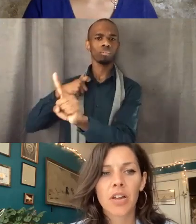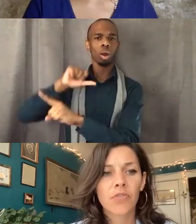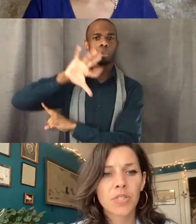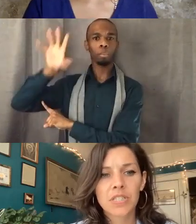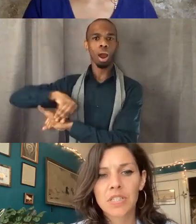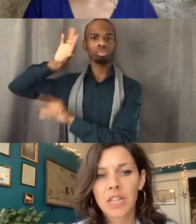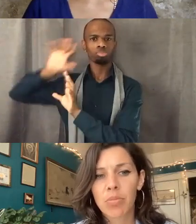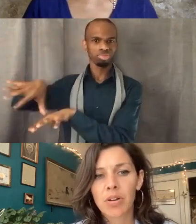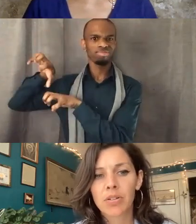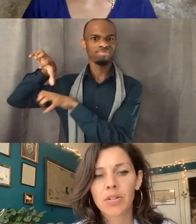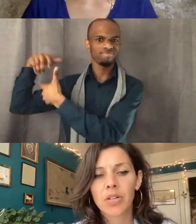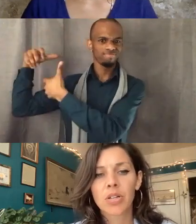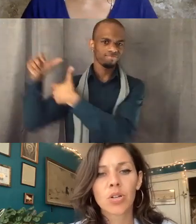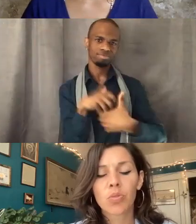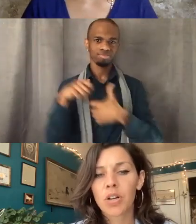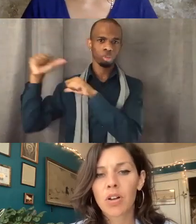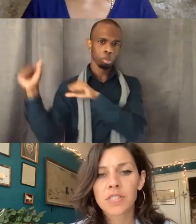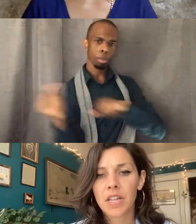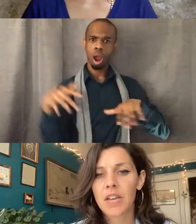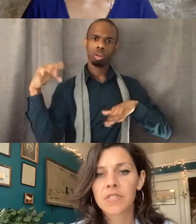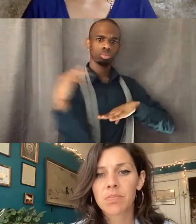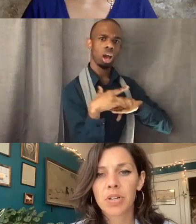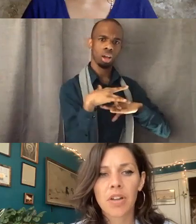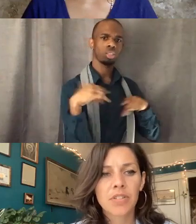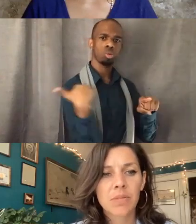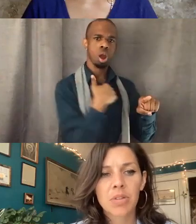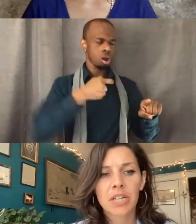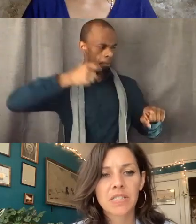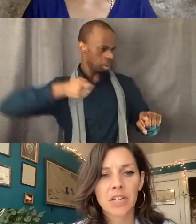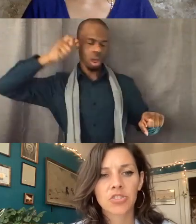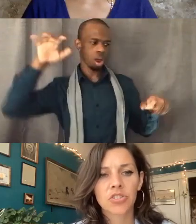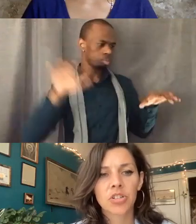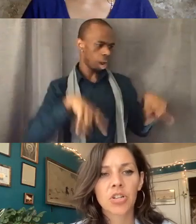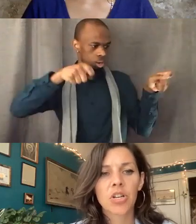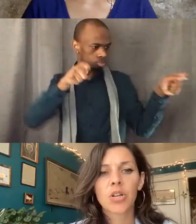and forced into labor, who were called "slaves," but never submitted as such,